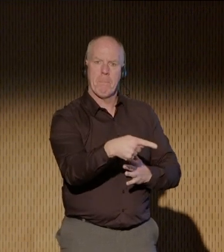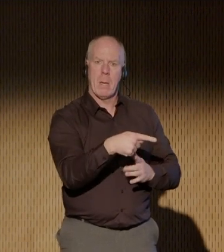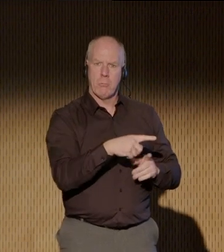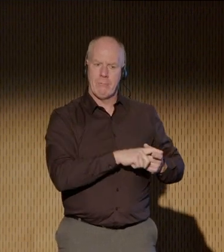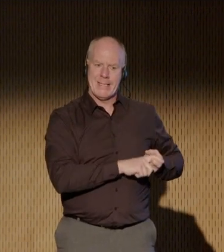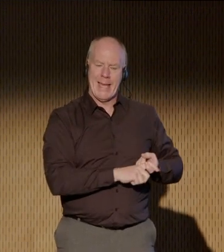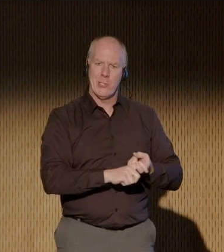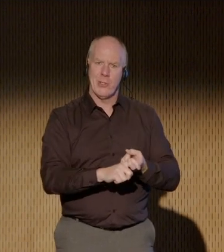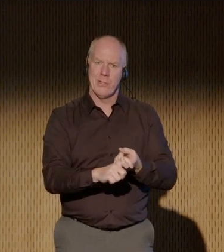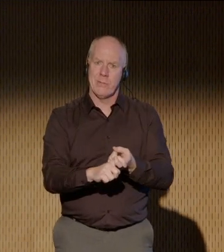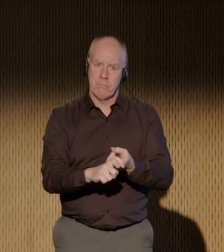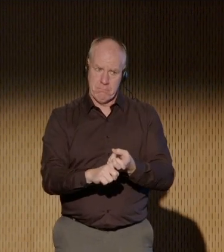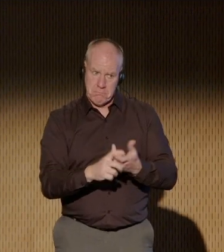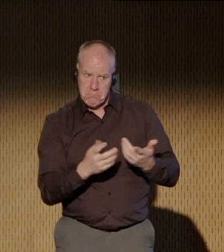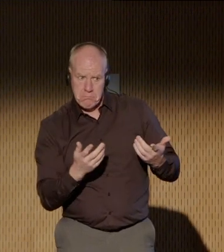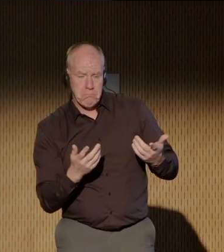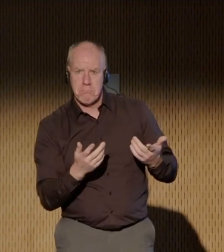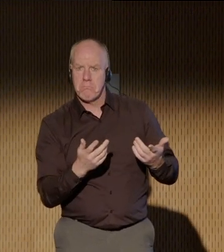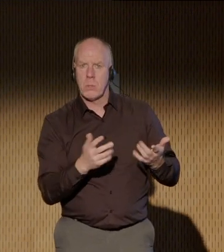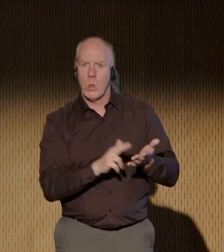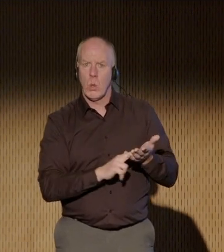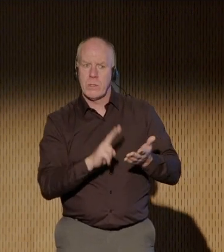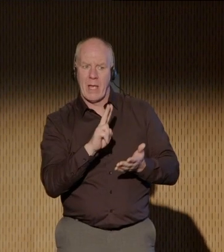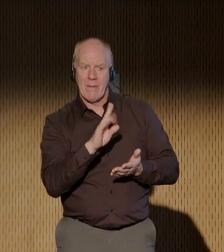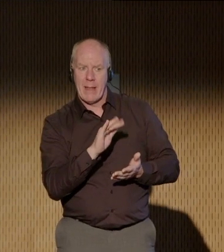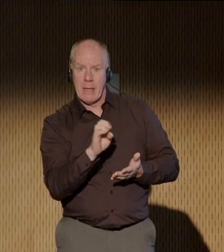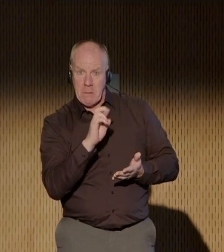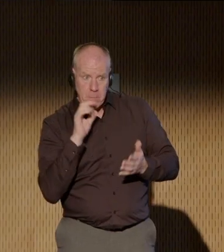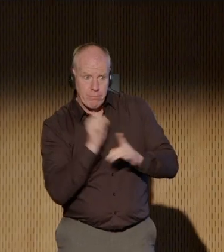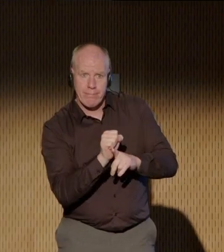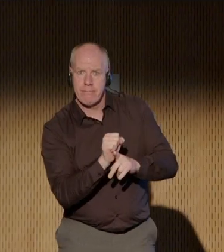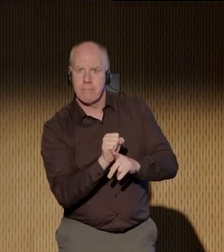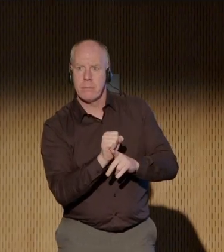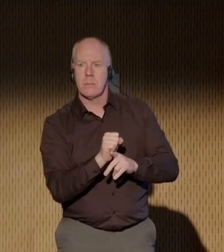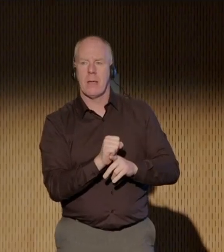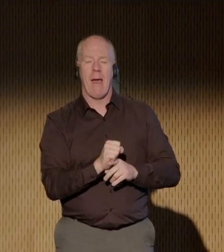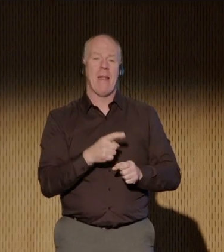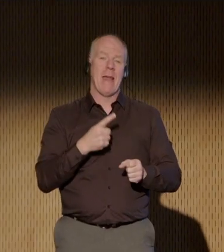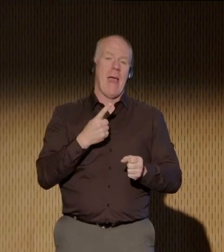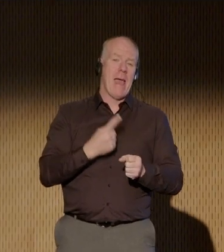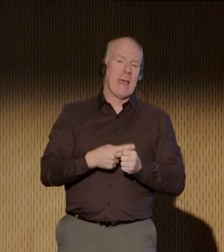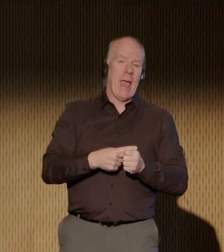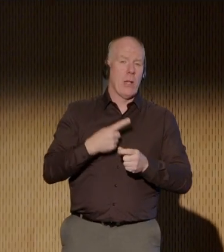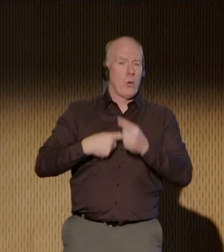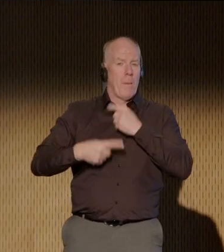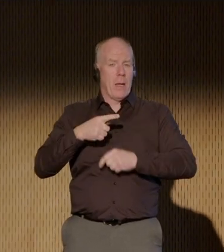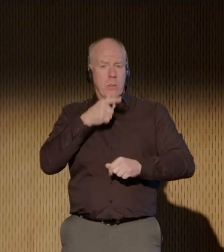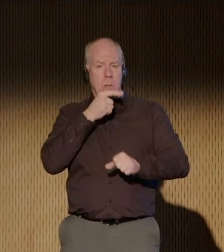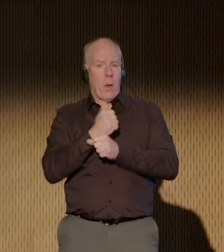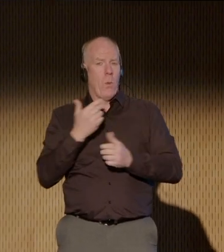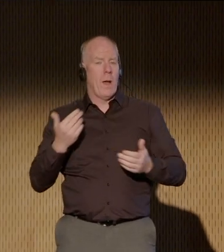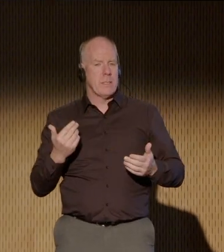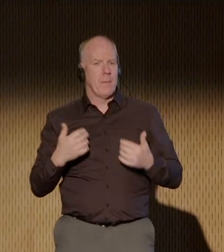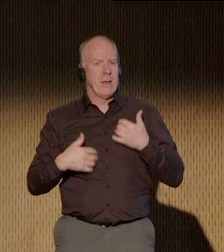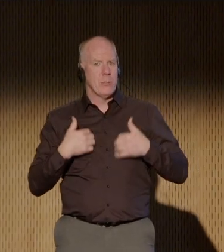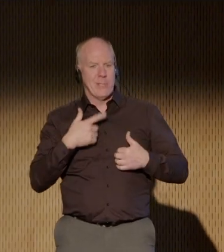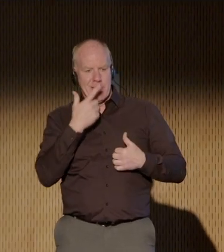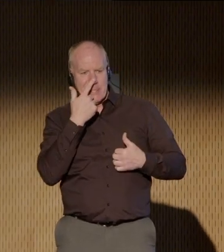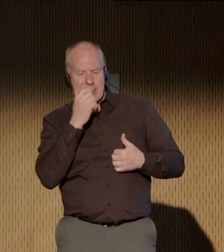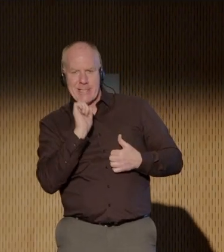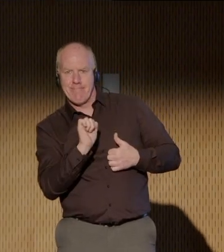patterns. And again, I'm just thinking as well, it would be really interesting to look at that